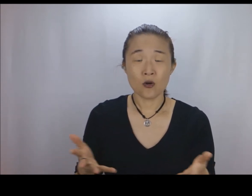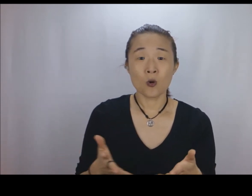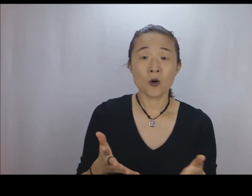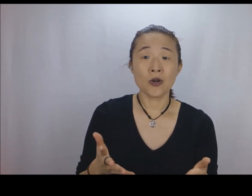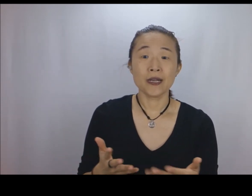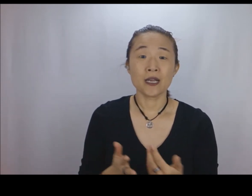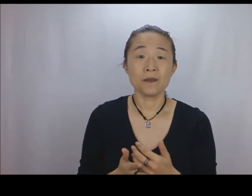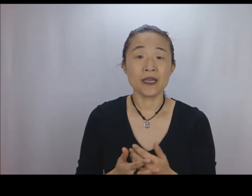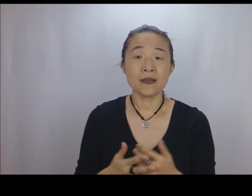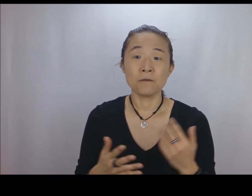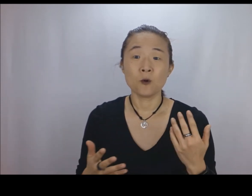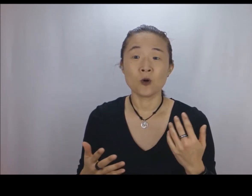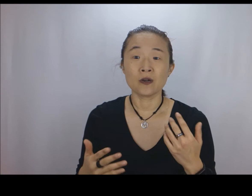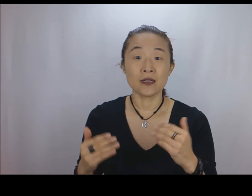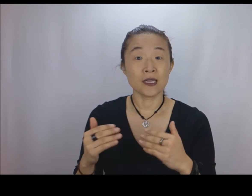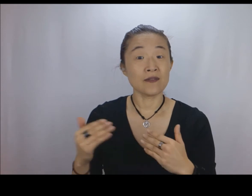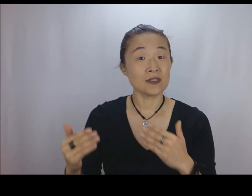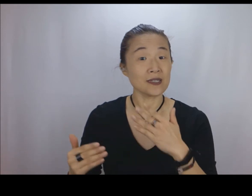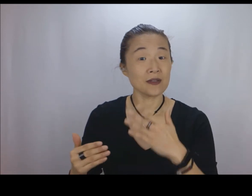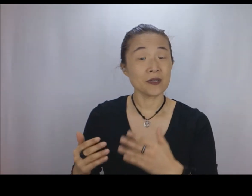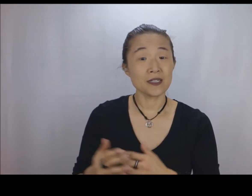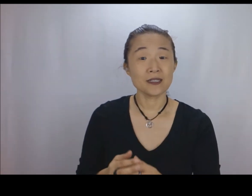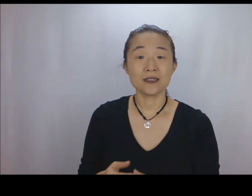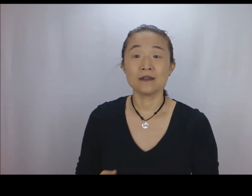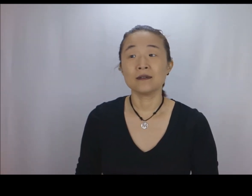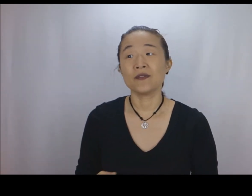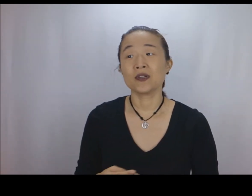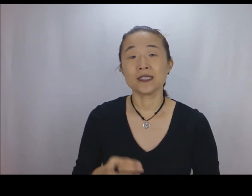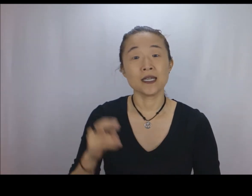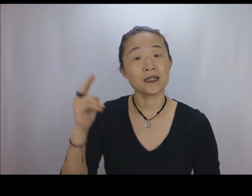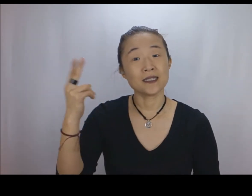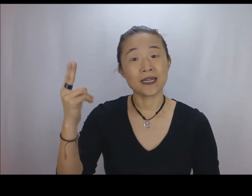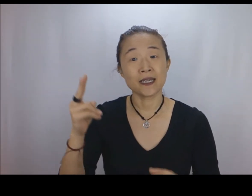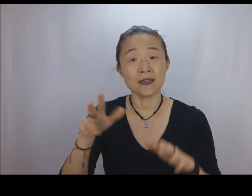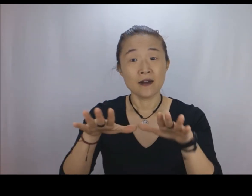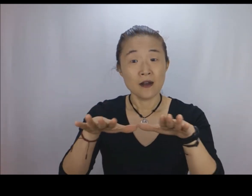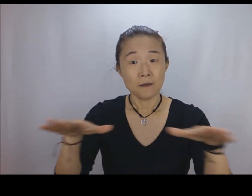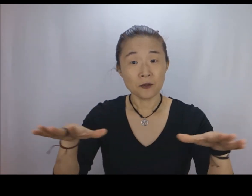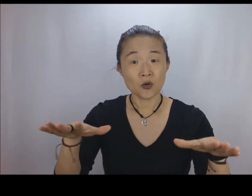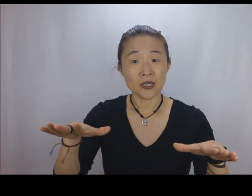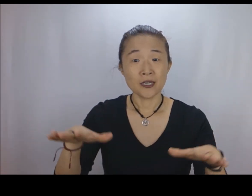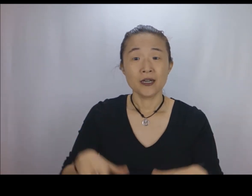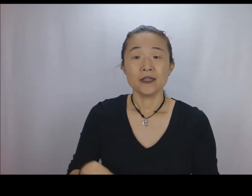or it can be for levels of the building so if you want to say the 2nd floor,